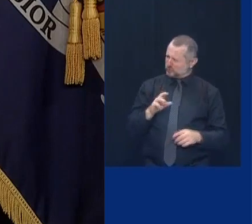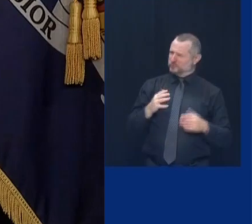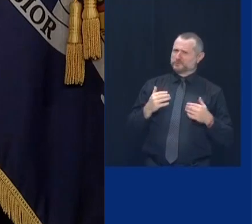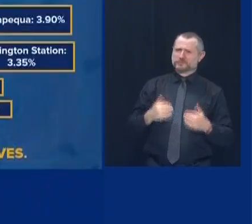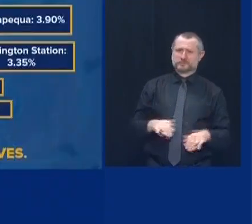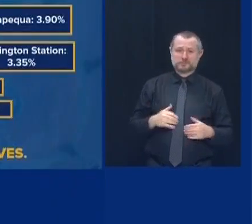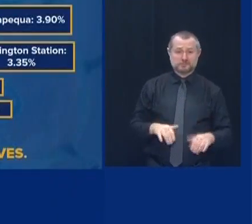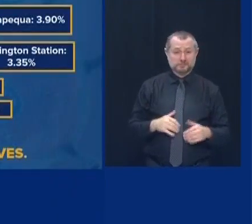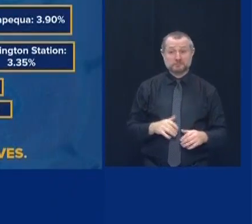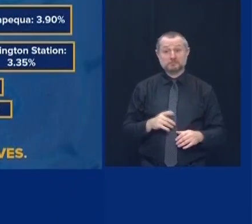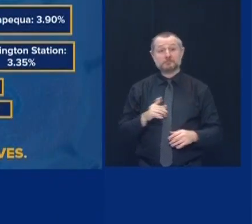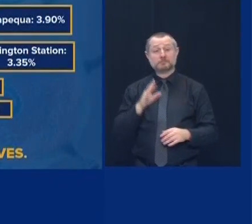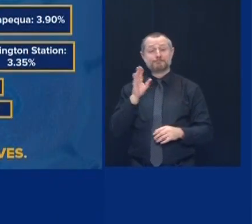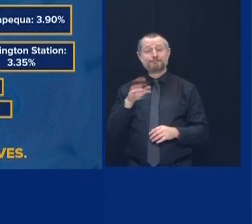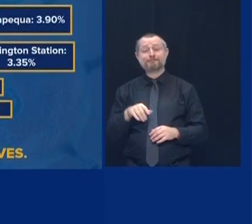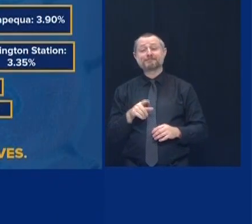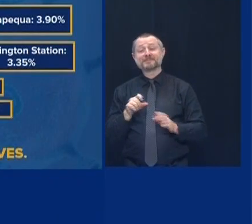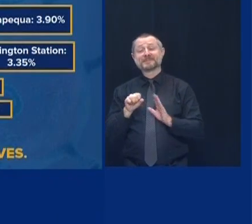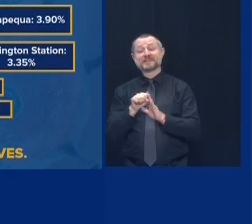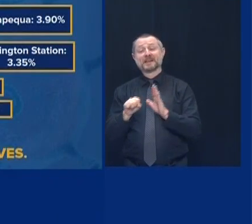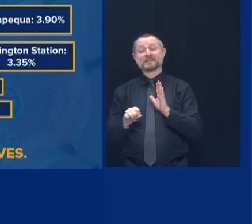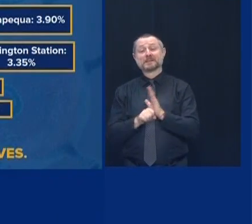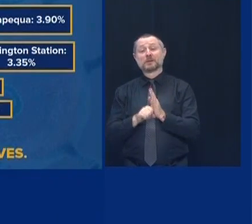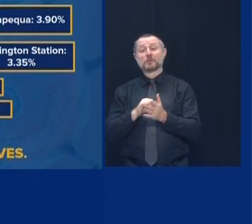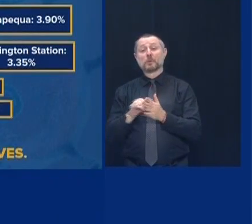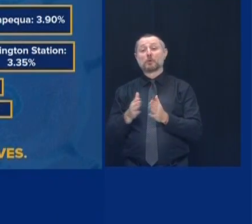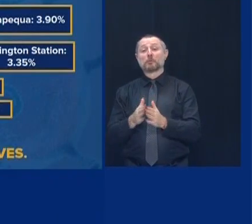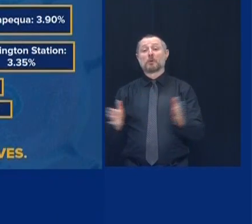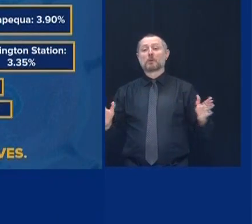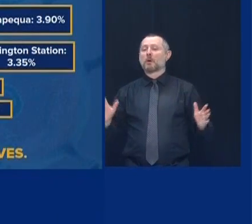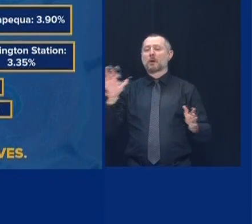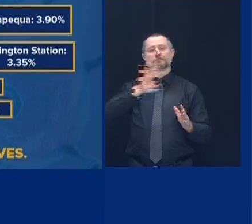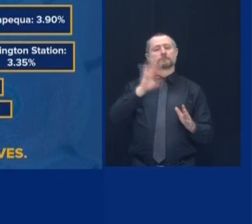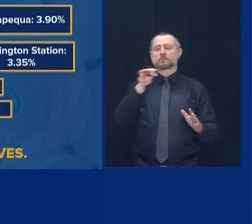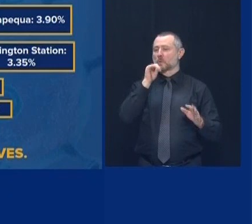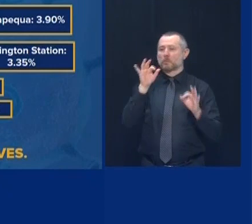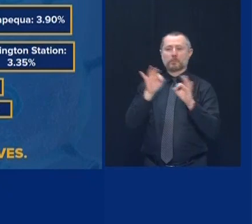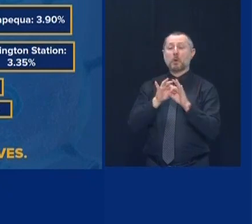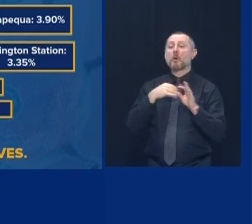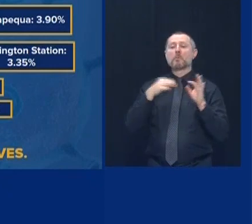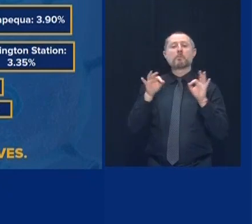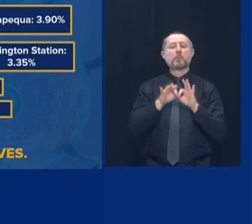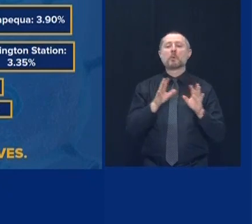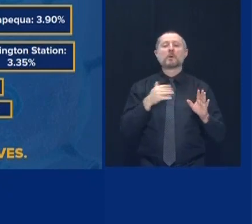THAT MUST BE THE HIGHEST IN THE STATE, LANCASTER.q YEAH. 9%I(